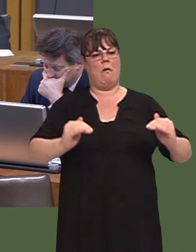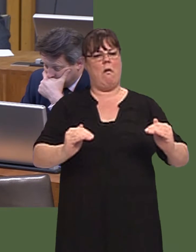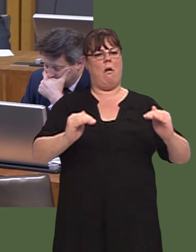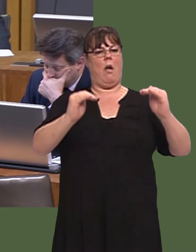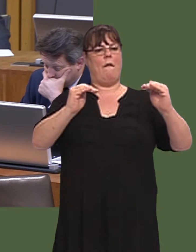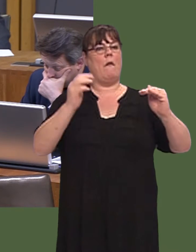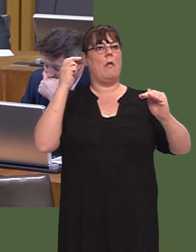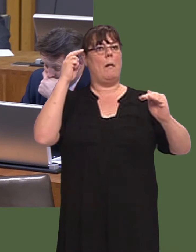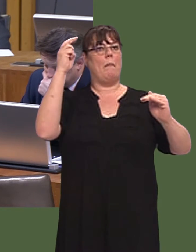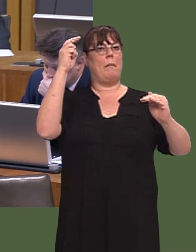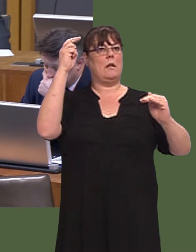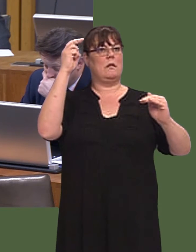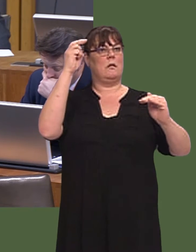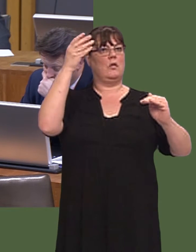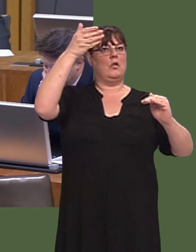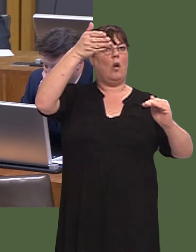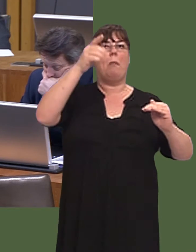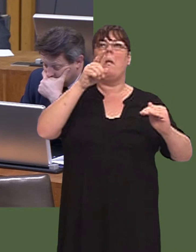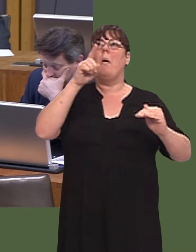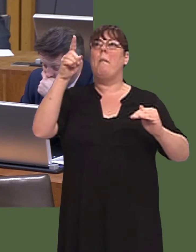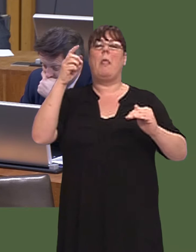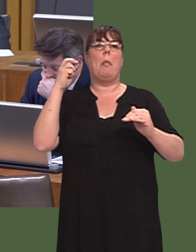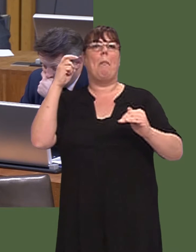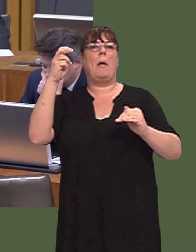bus stop only for the bus company to introduce buses that didnít lower.